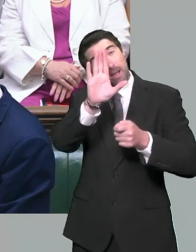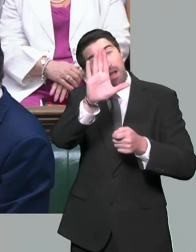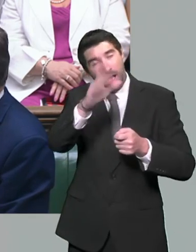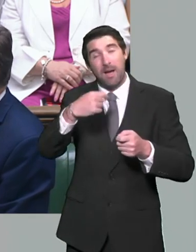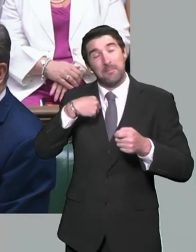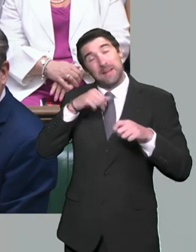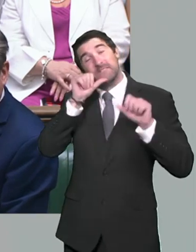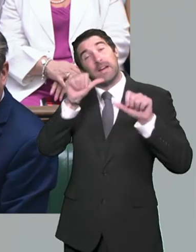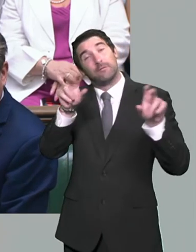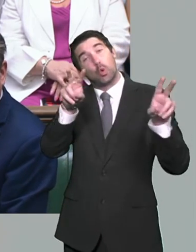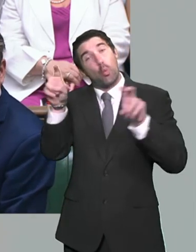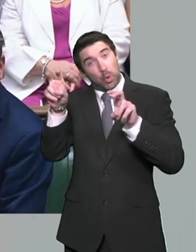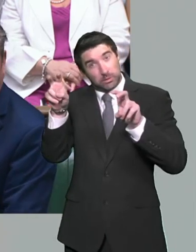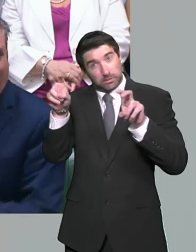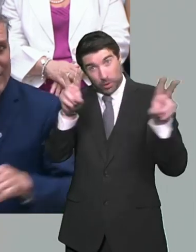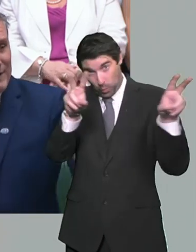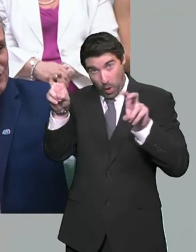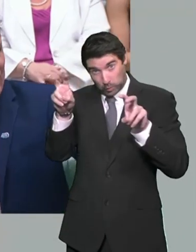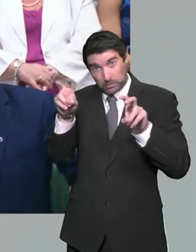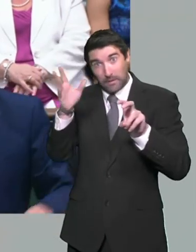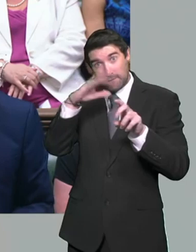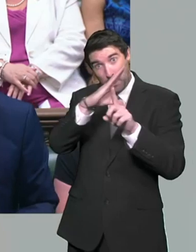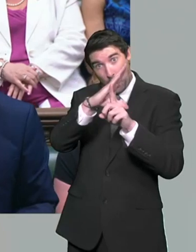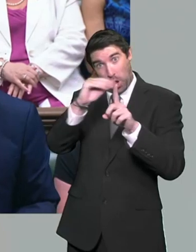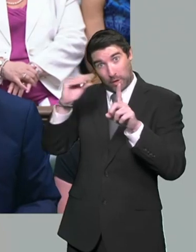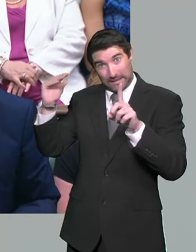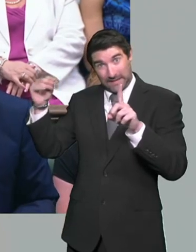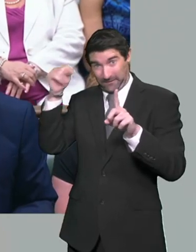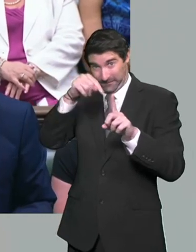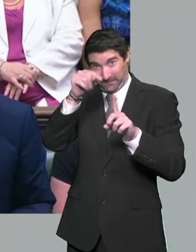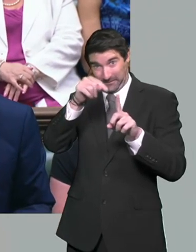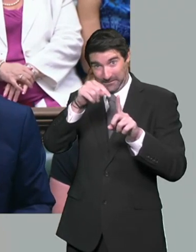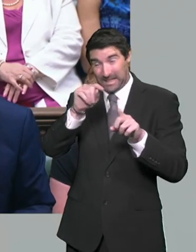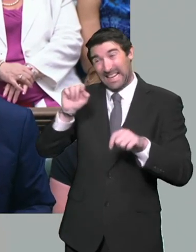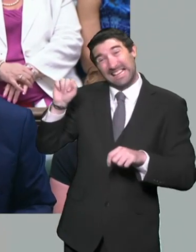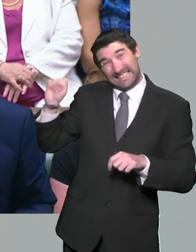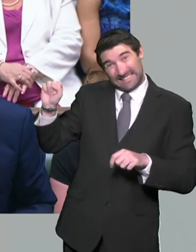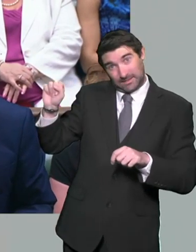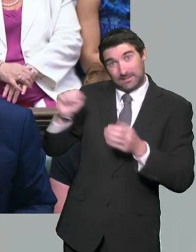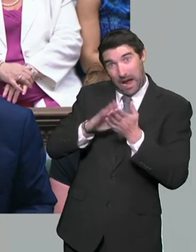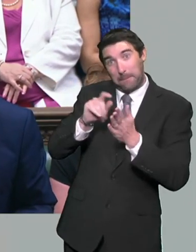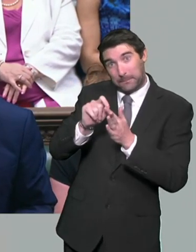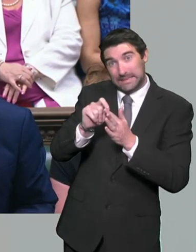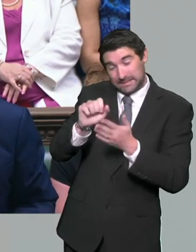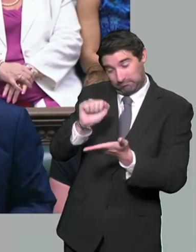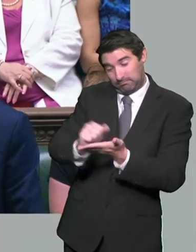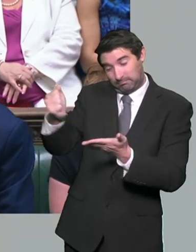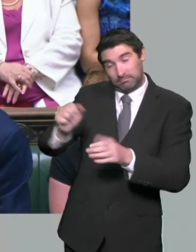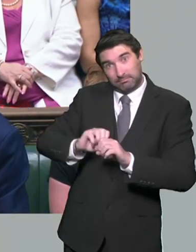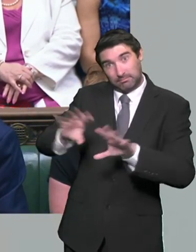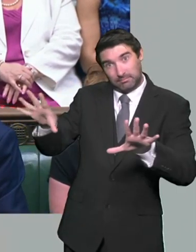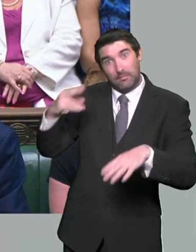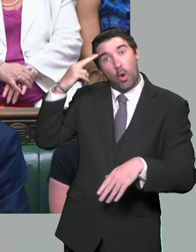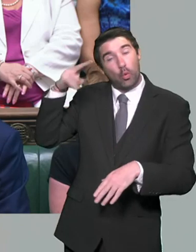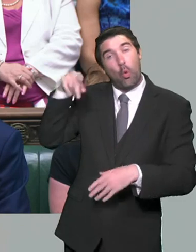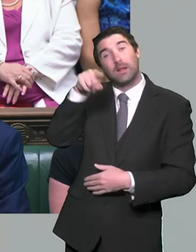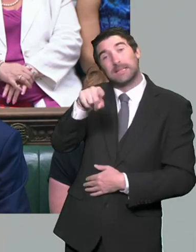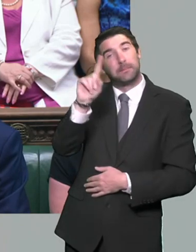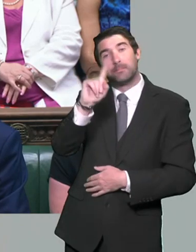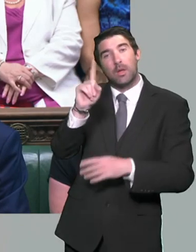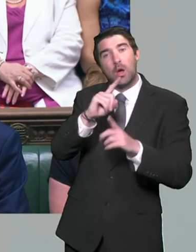It is a document circulated by his Back Benchers, in which they call him the “Conservative